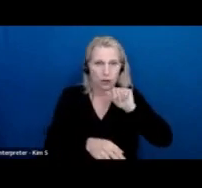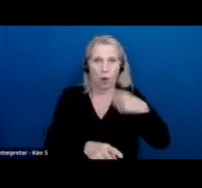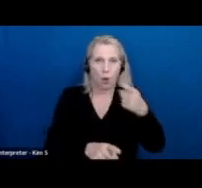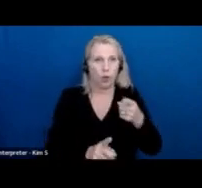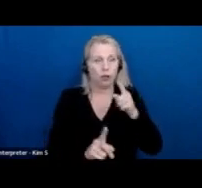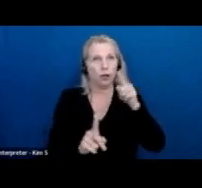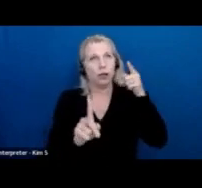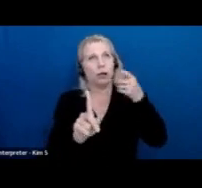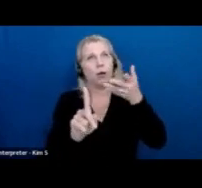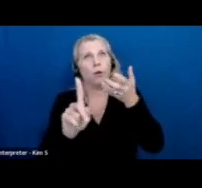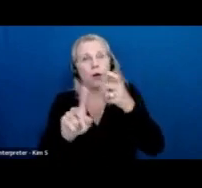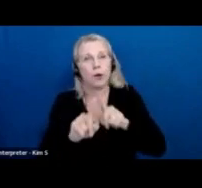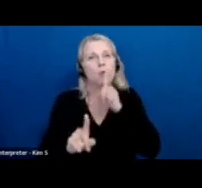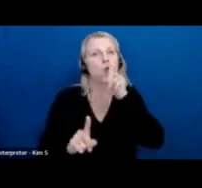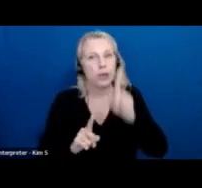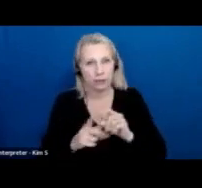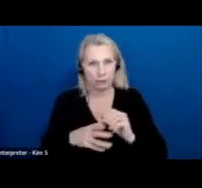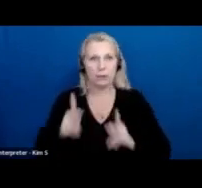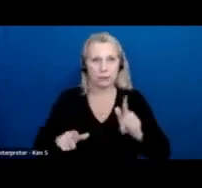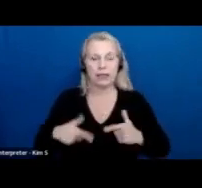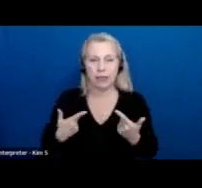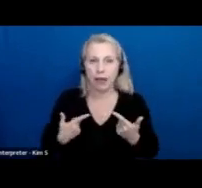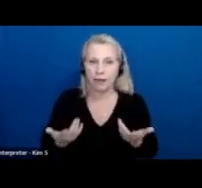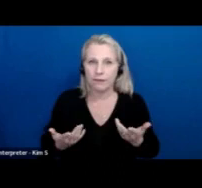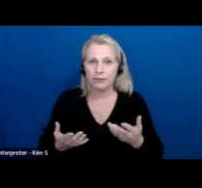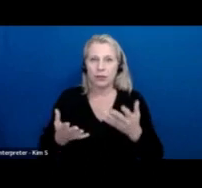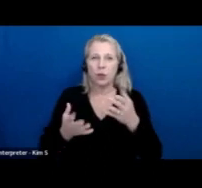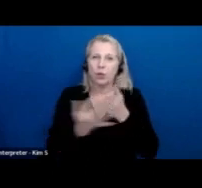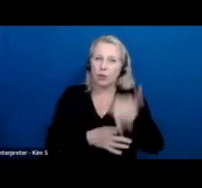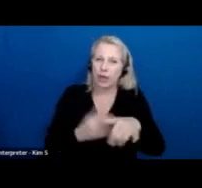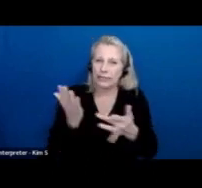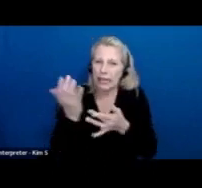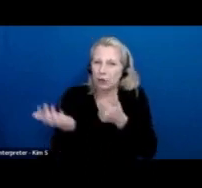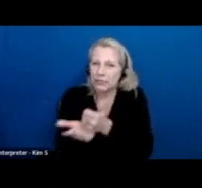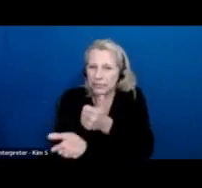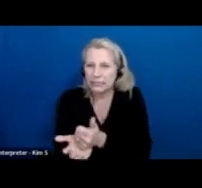reality in people's lives. And we do that through technical assistance and learning